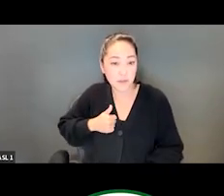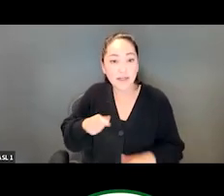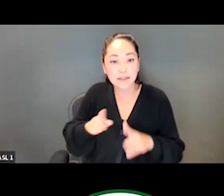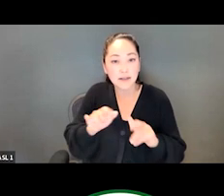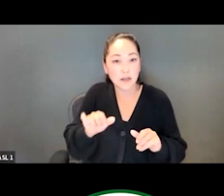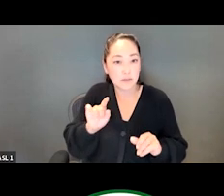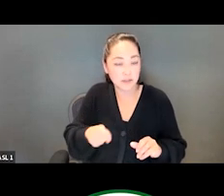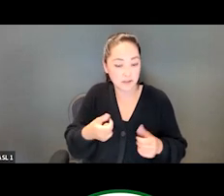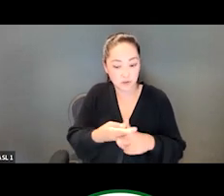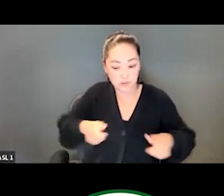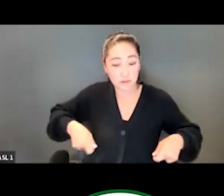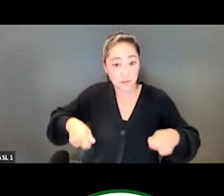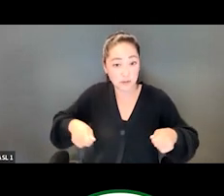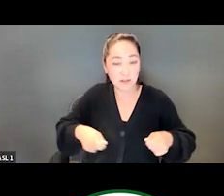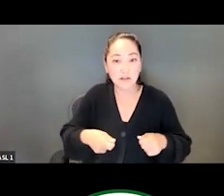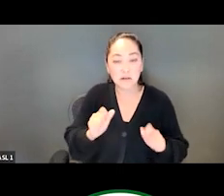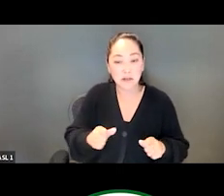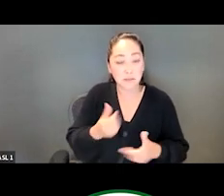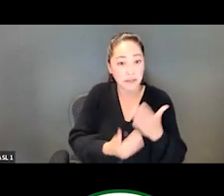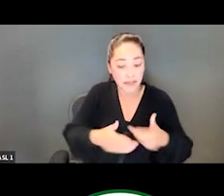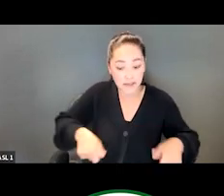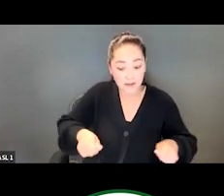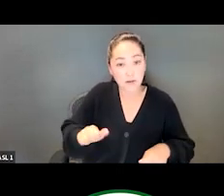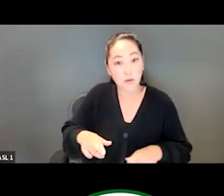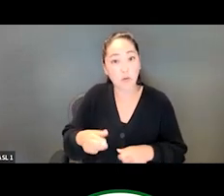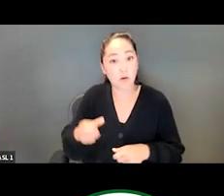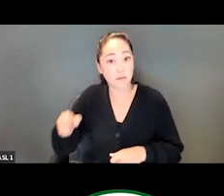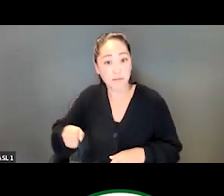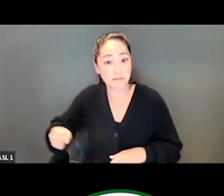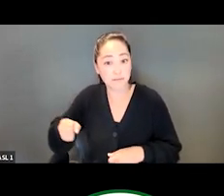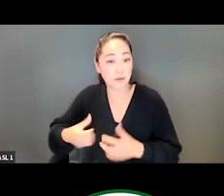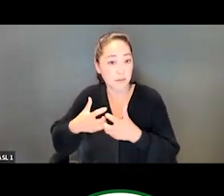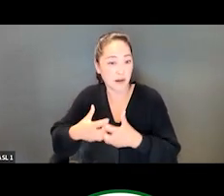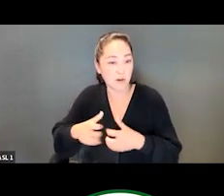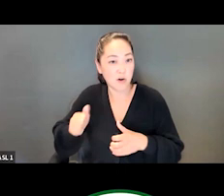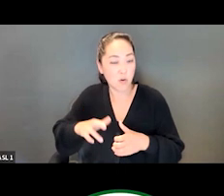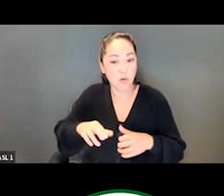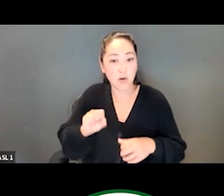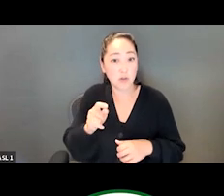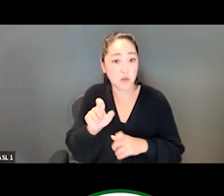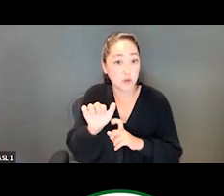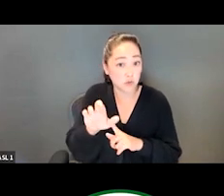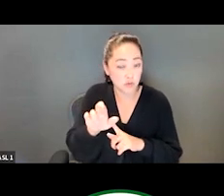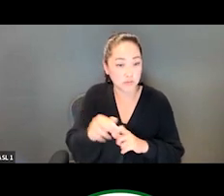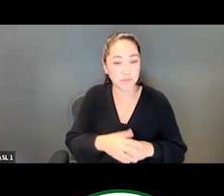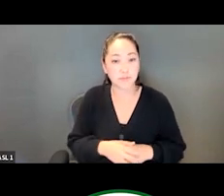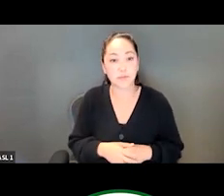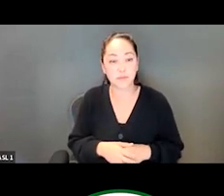mobility device such as a manual or power wheelchair or mobility scooter during everyday functional activities.